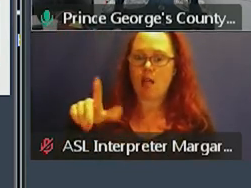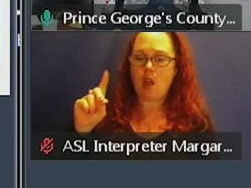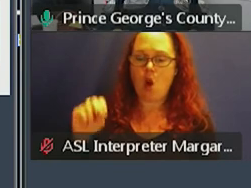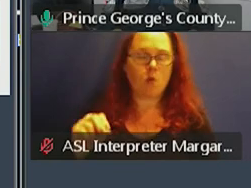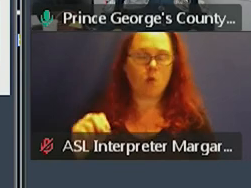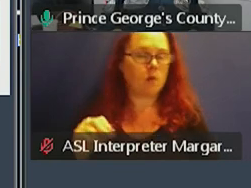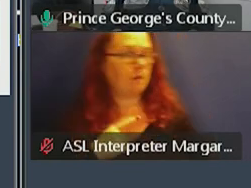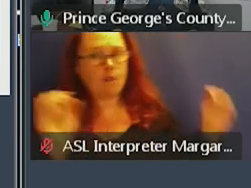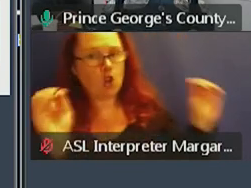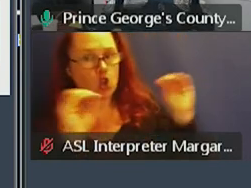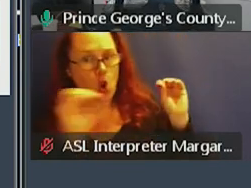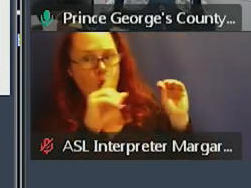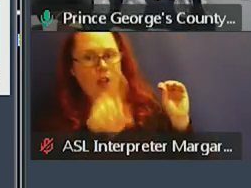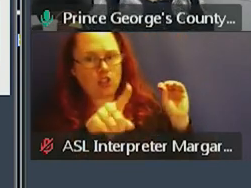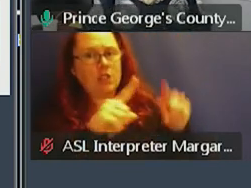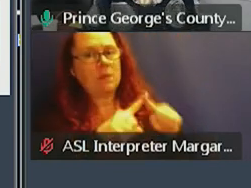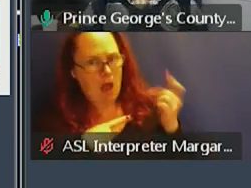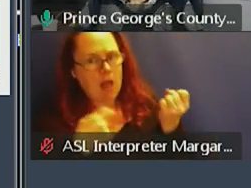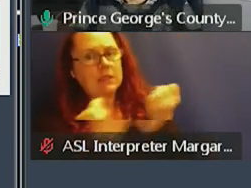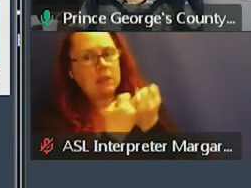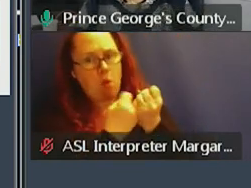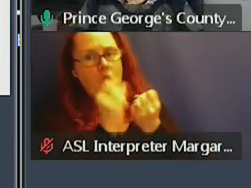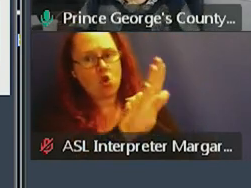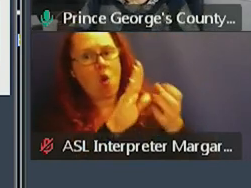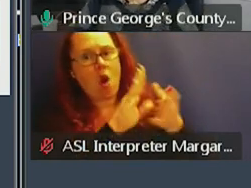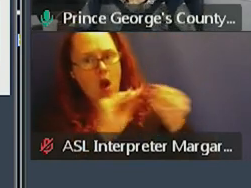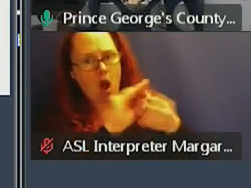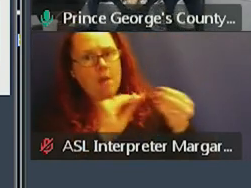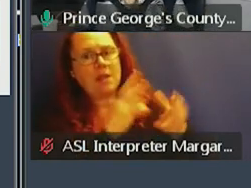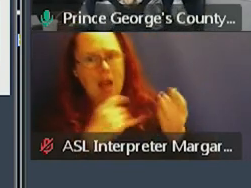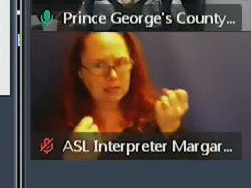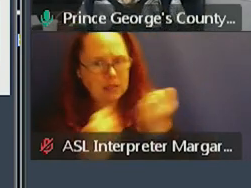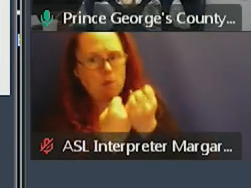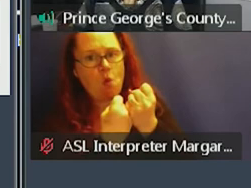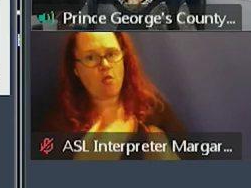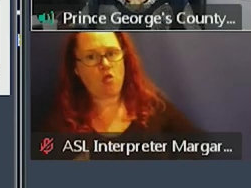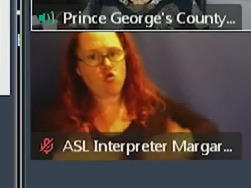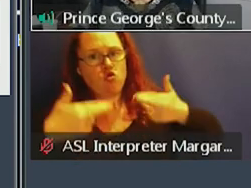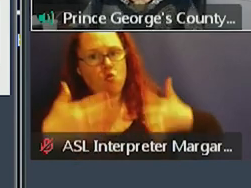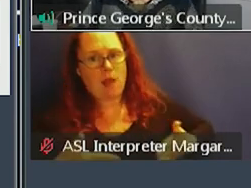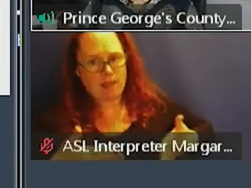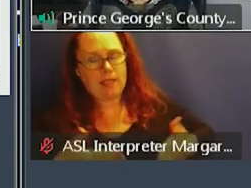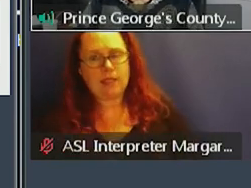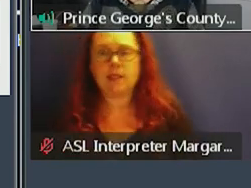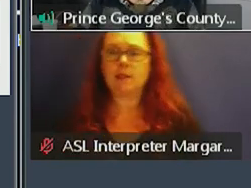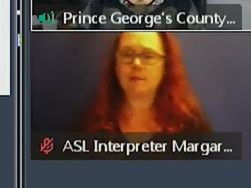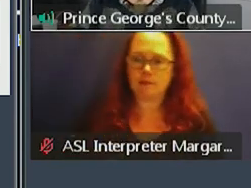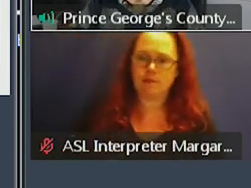I have no questions, but I share your sentiments as well as the sentiments of the residents. Okay. So we, we, I can count as three. Okay.